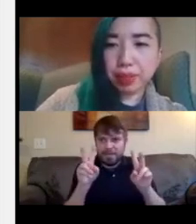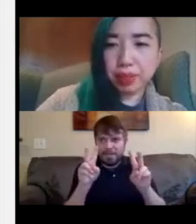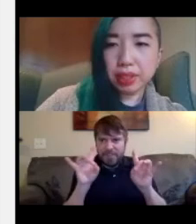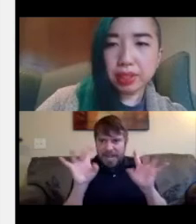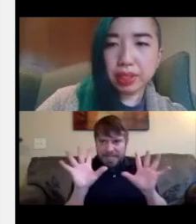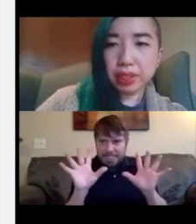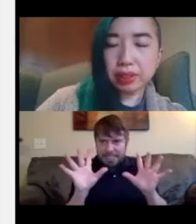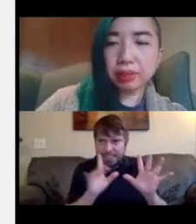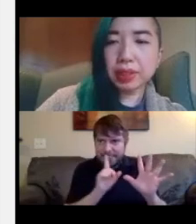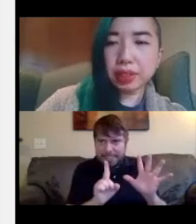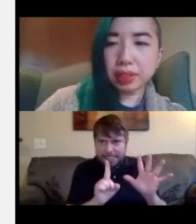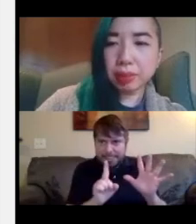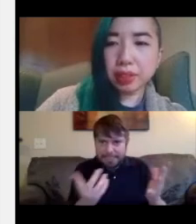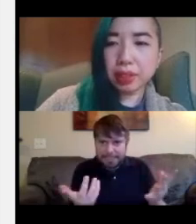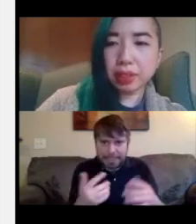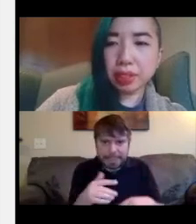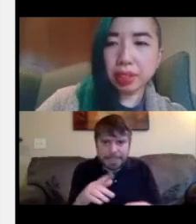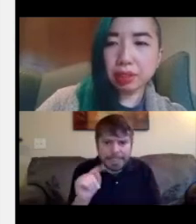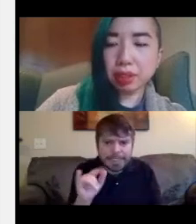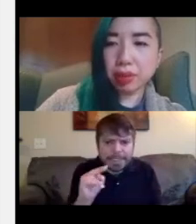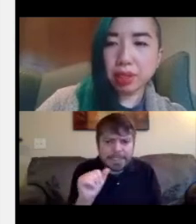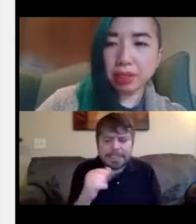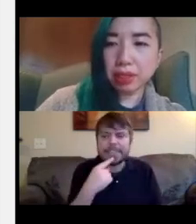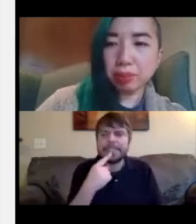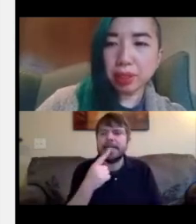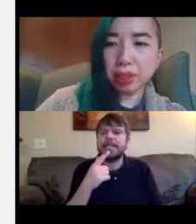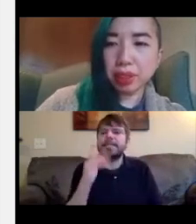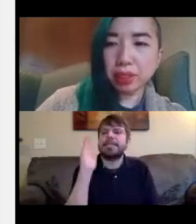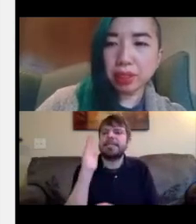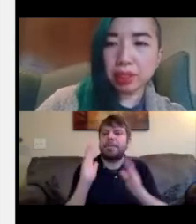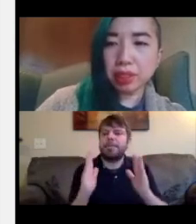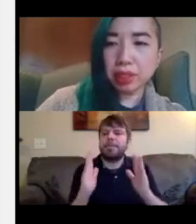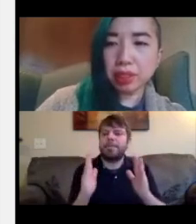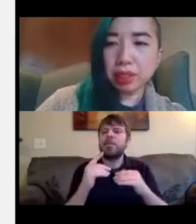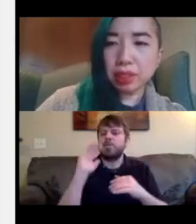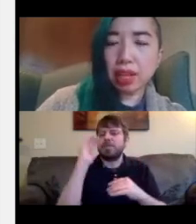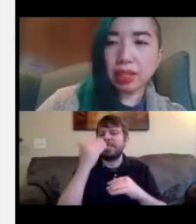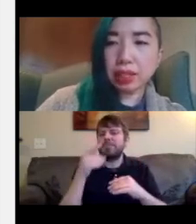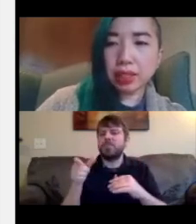Tina says, "it seems like the speaker is thinking through someone else's experience." Alexa says,